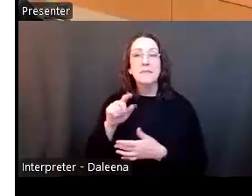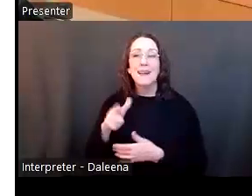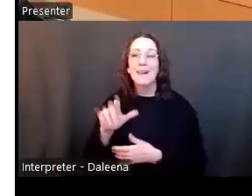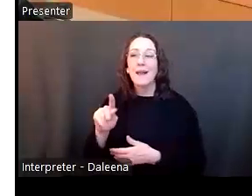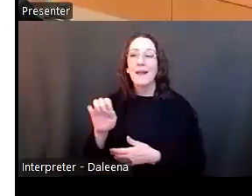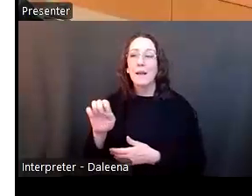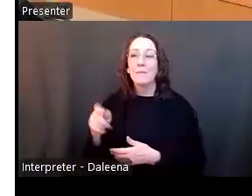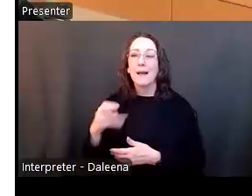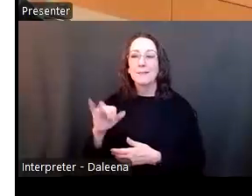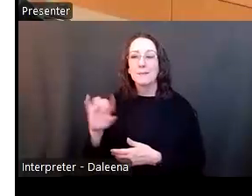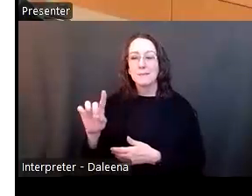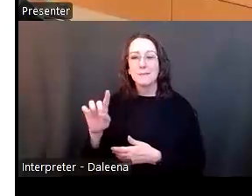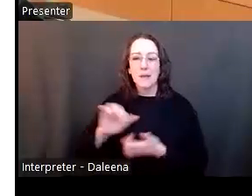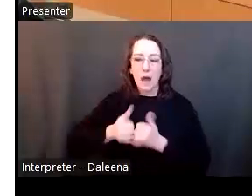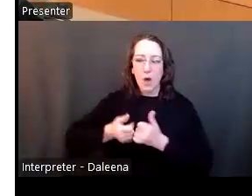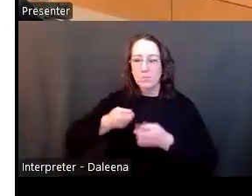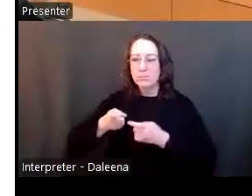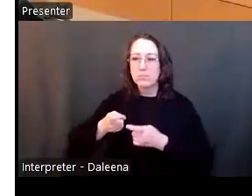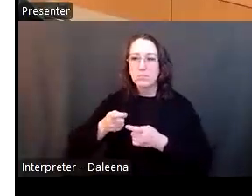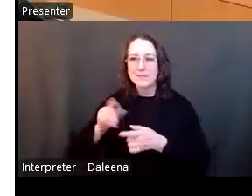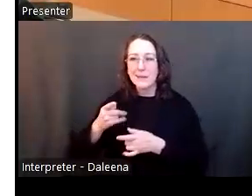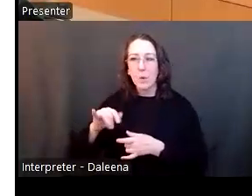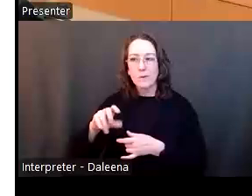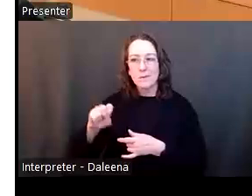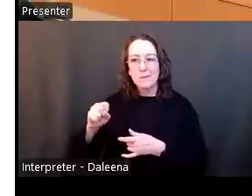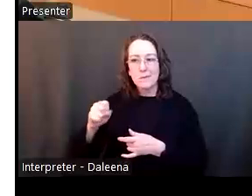to Manda psychosis in the primary care setting teaching them a little bit about long acting